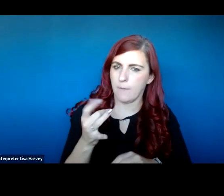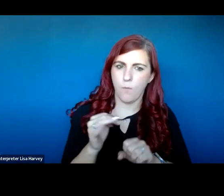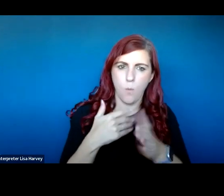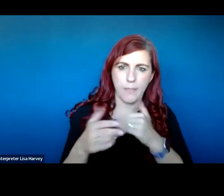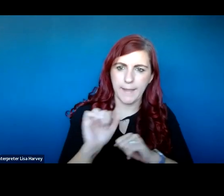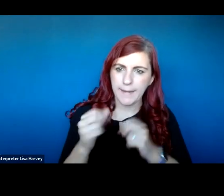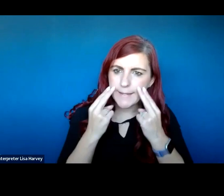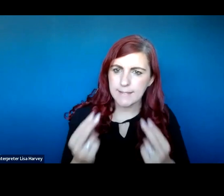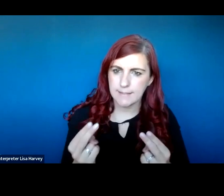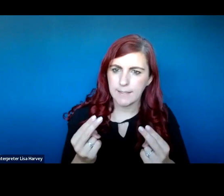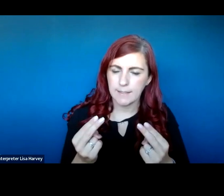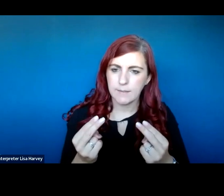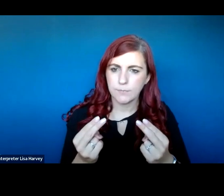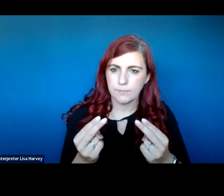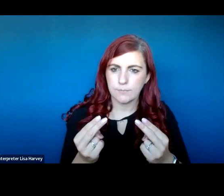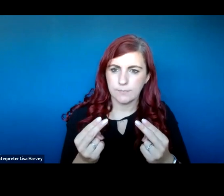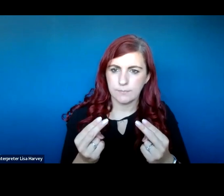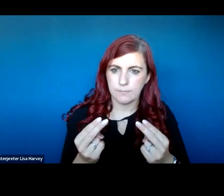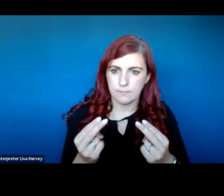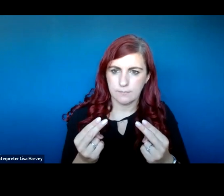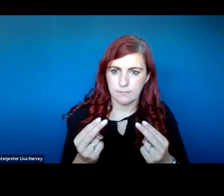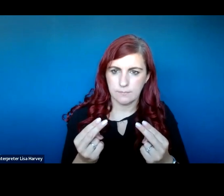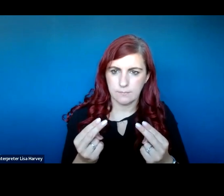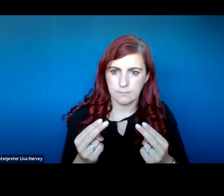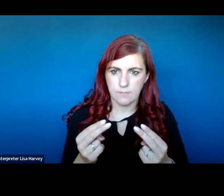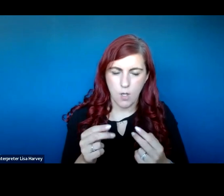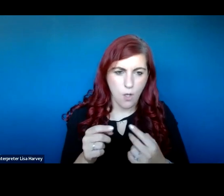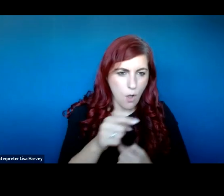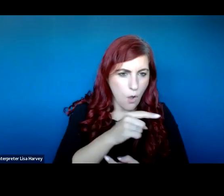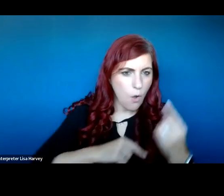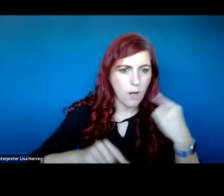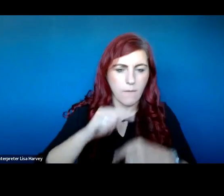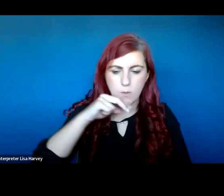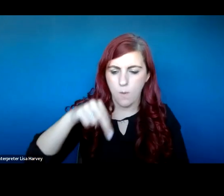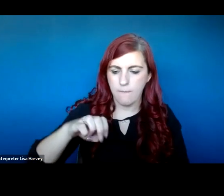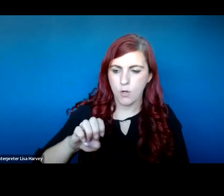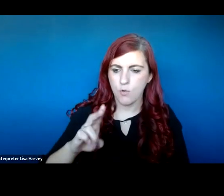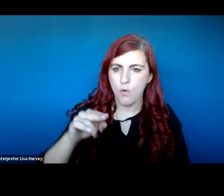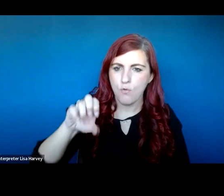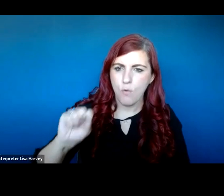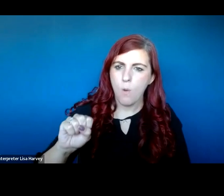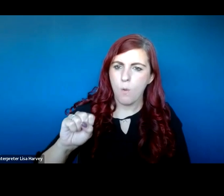Now, we have, all of us with neurological conditions, hurdles and